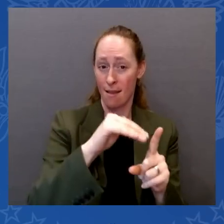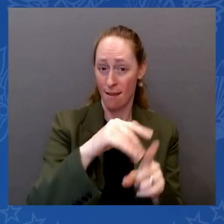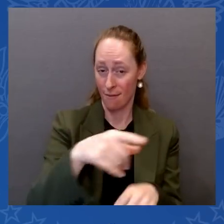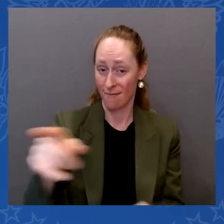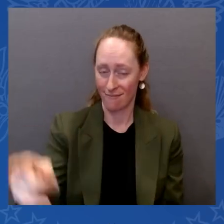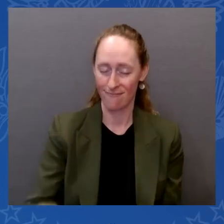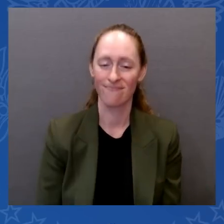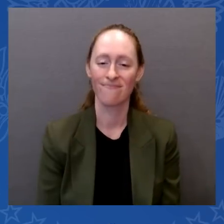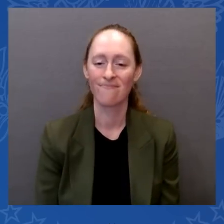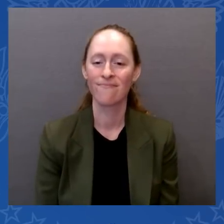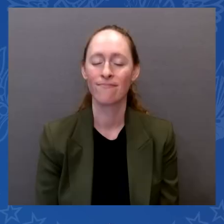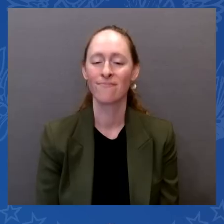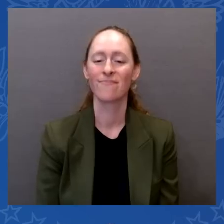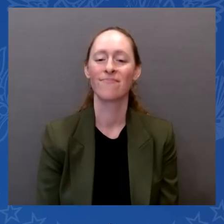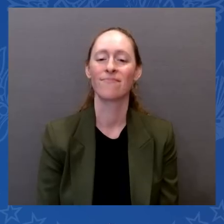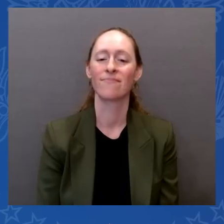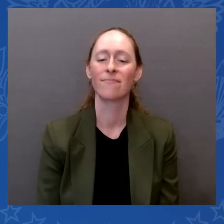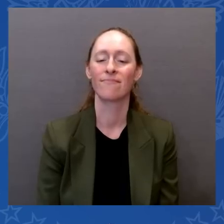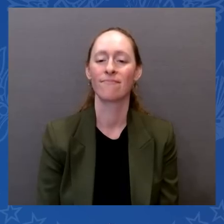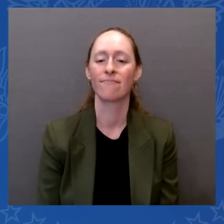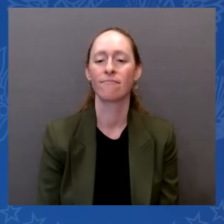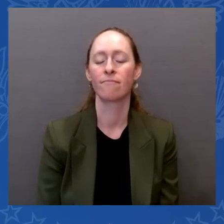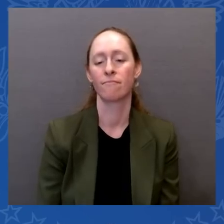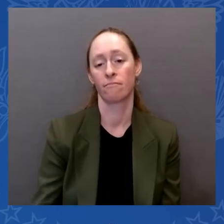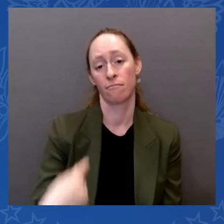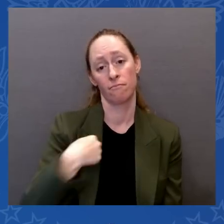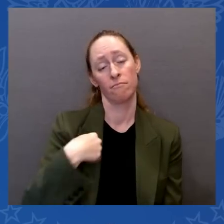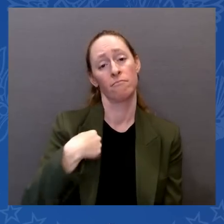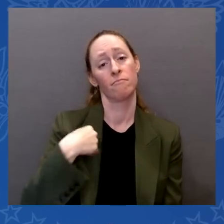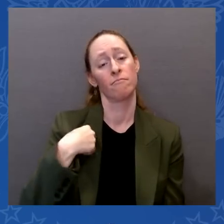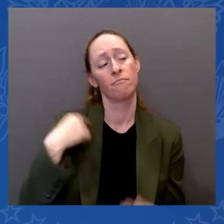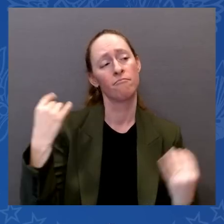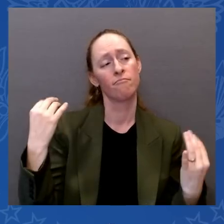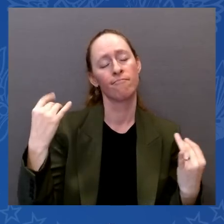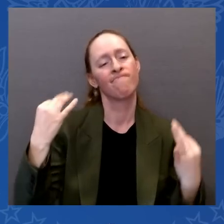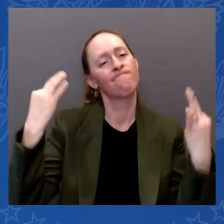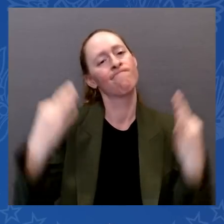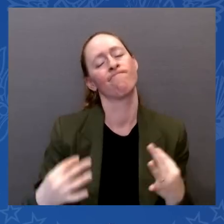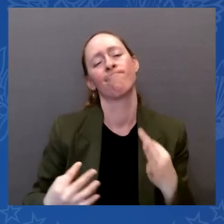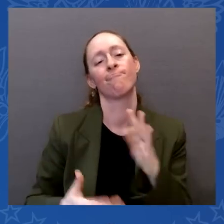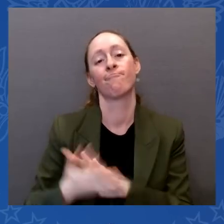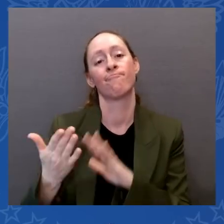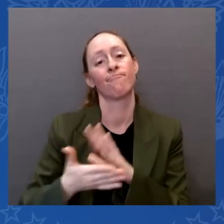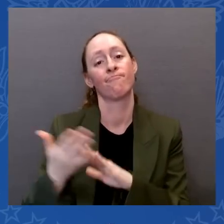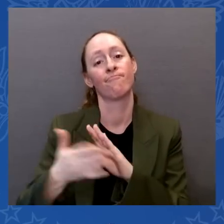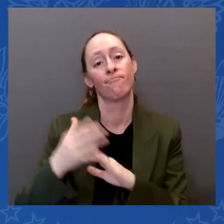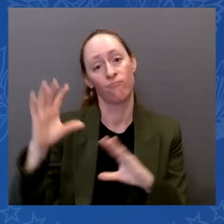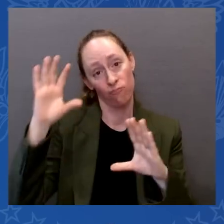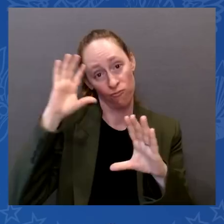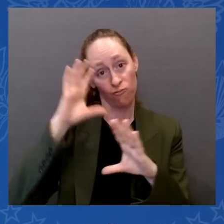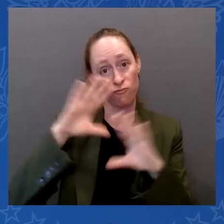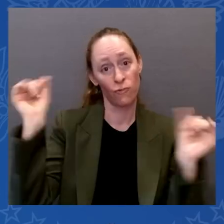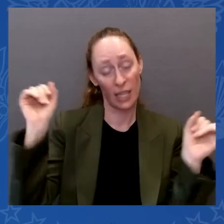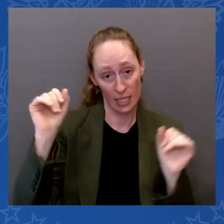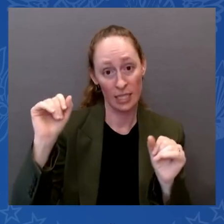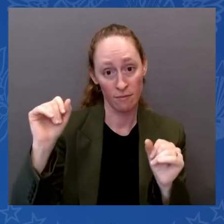the suggestion was "Biden was too green. He'd never get unions to stick with him."